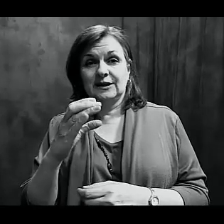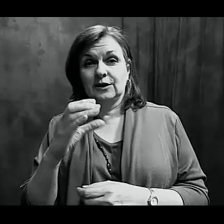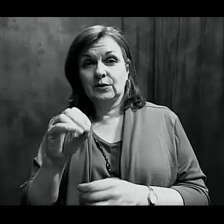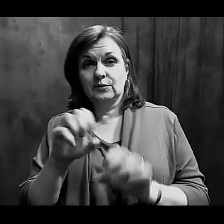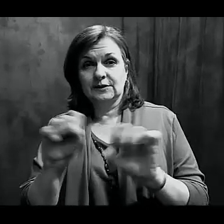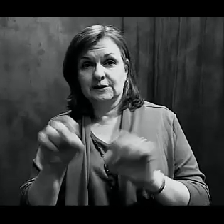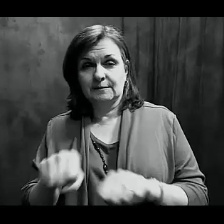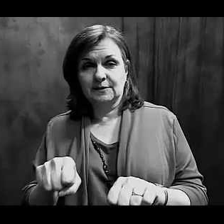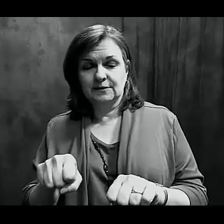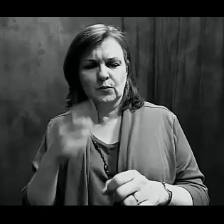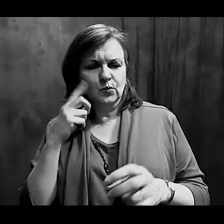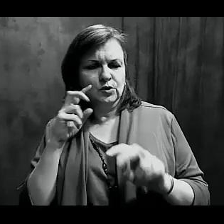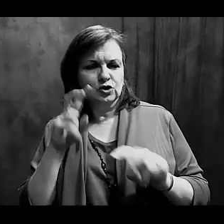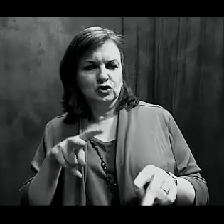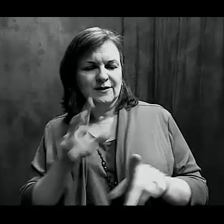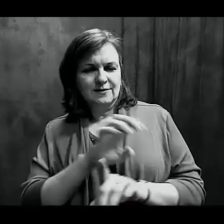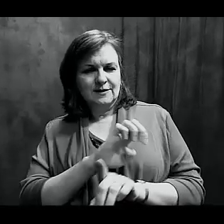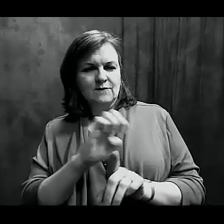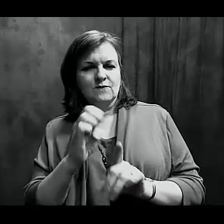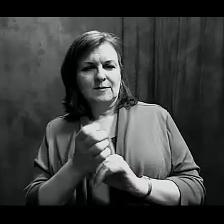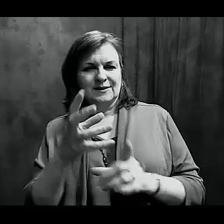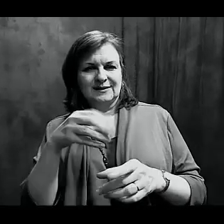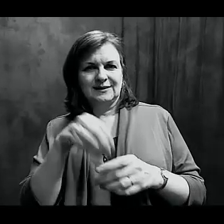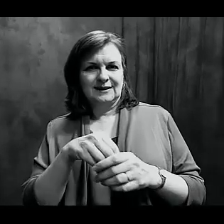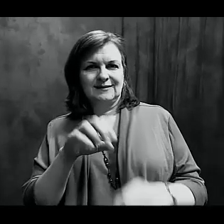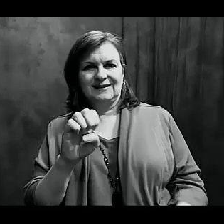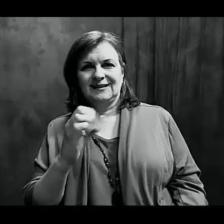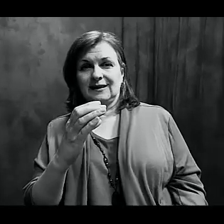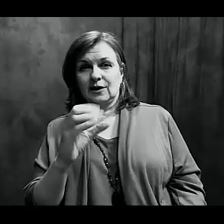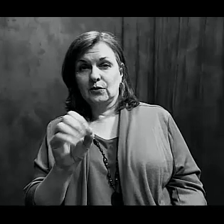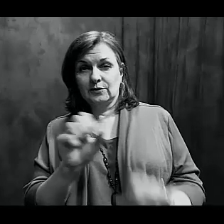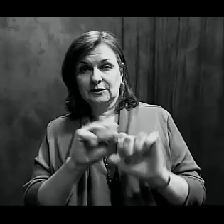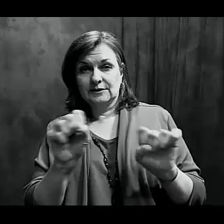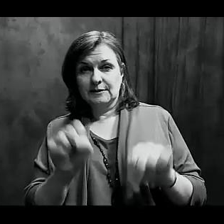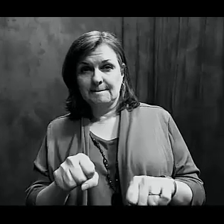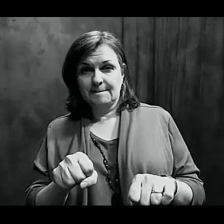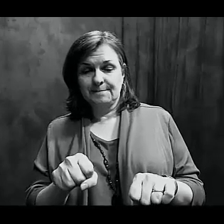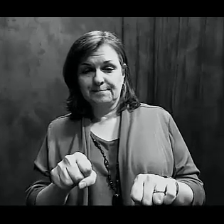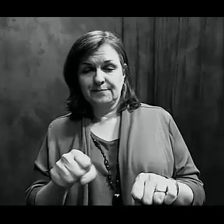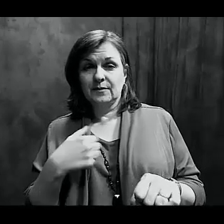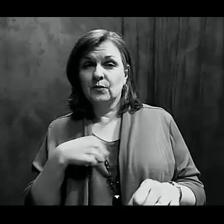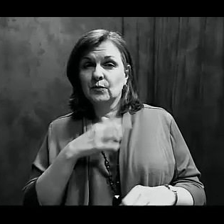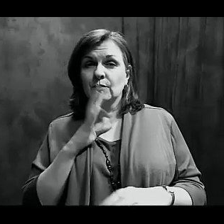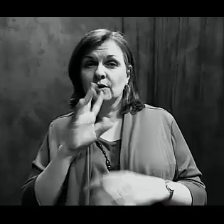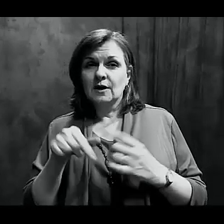so when we look at the physical environment of an ecosystem what we're really talking about is